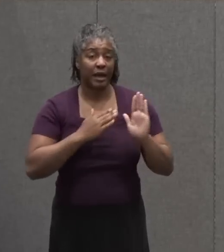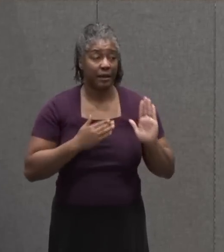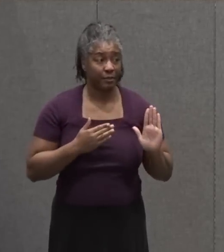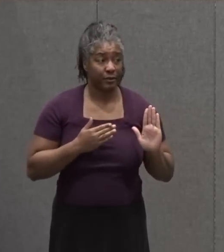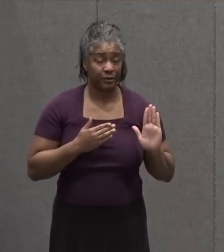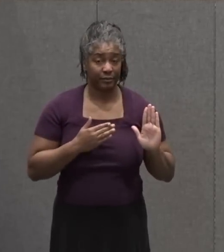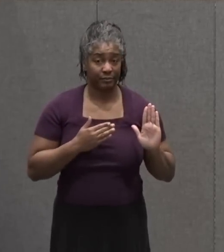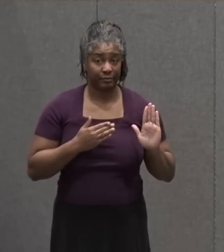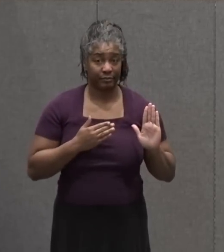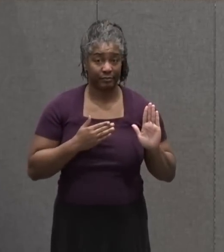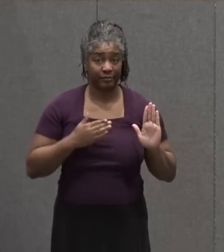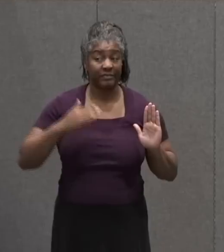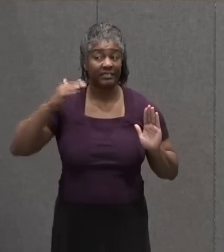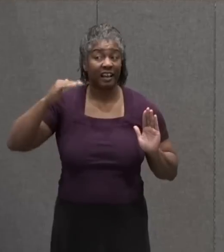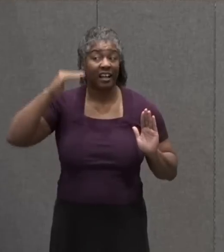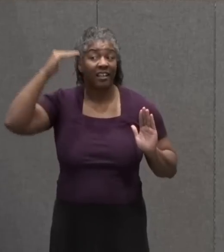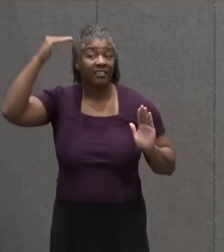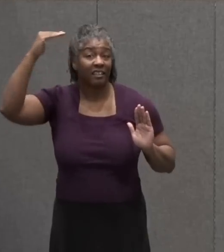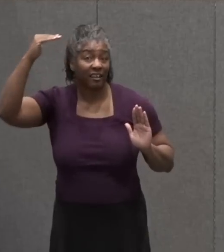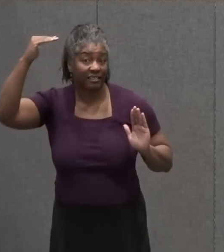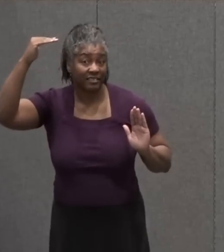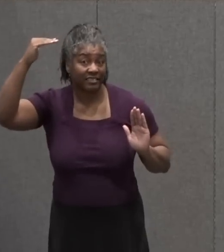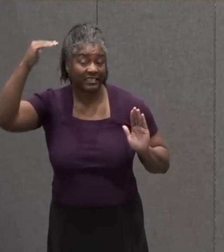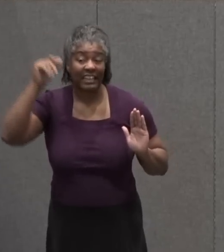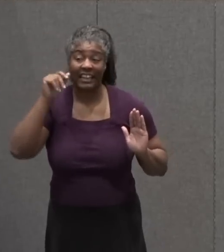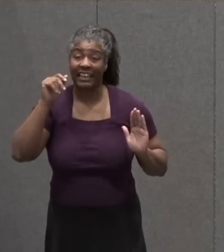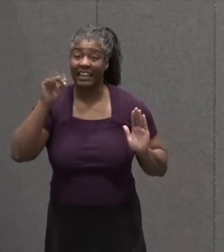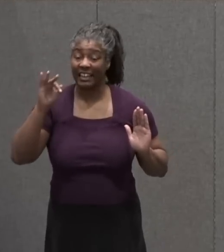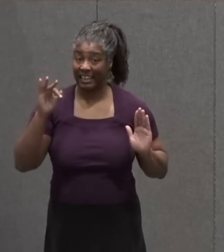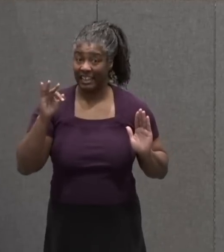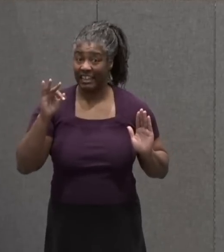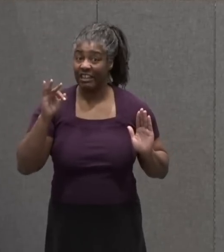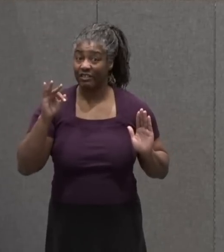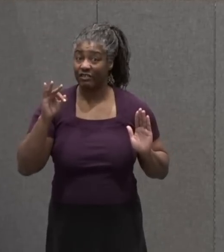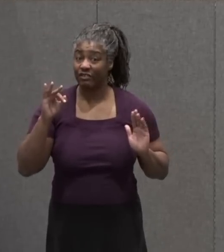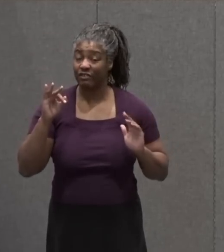has the scissors, please help them cut the cards out.